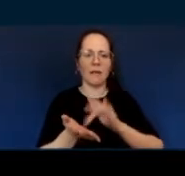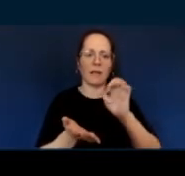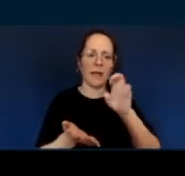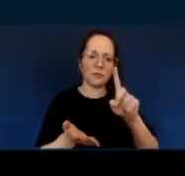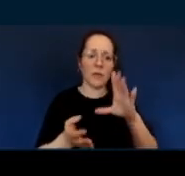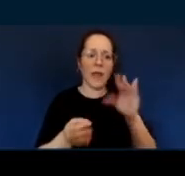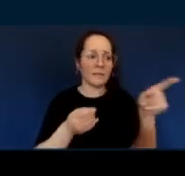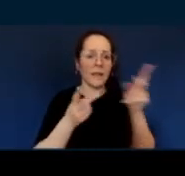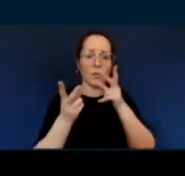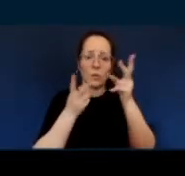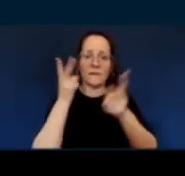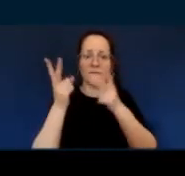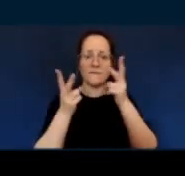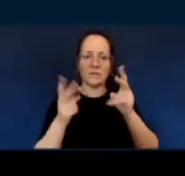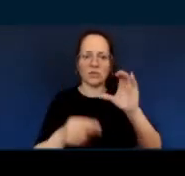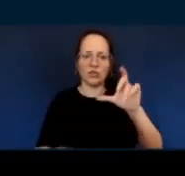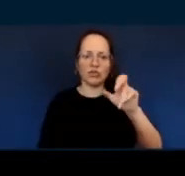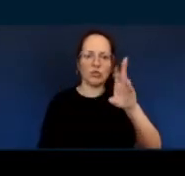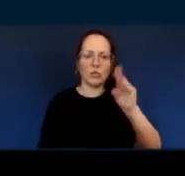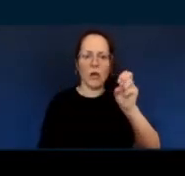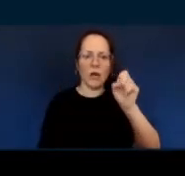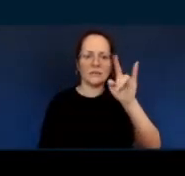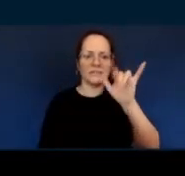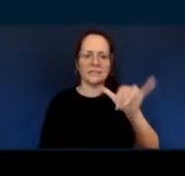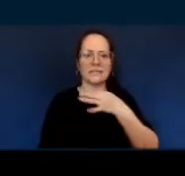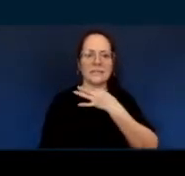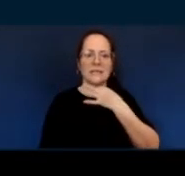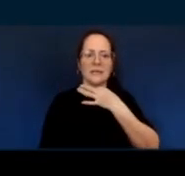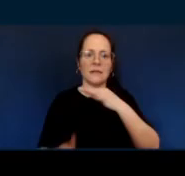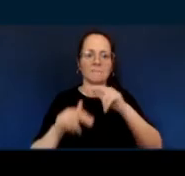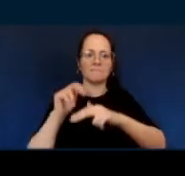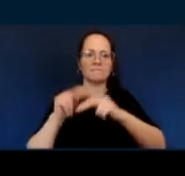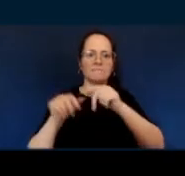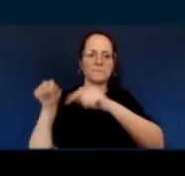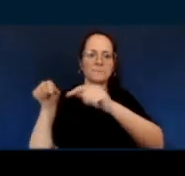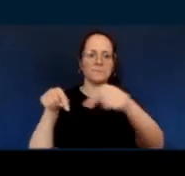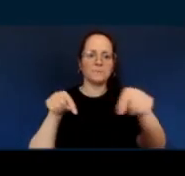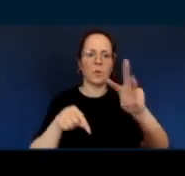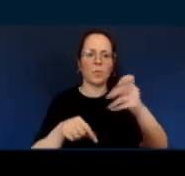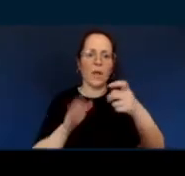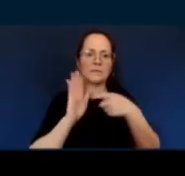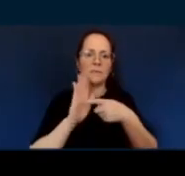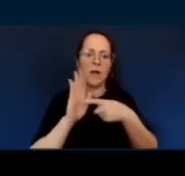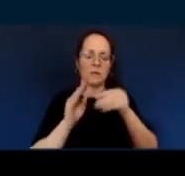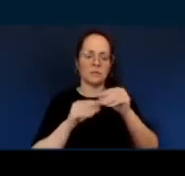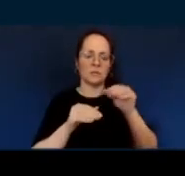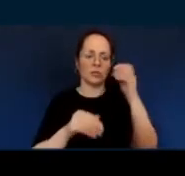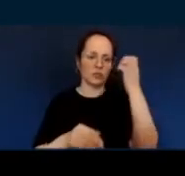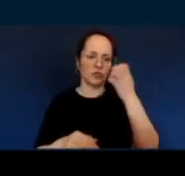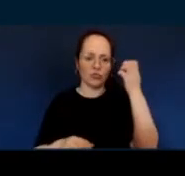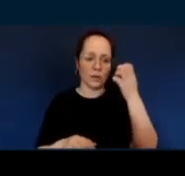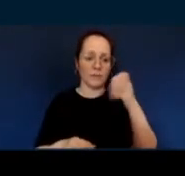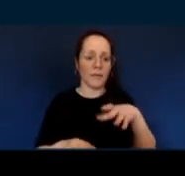CABINETS OF CURIOSITY AND WAX MODELS THROUGHOUT EUROPE. THE CENTERPIECE OF ANY GOOD